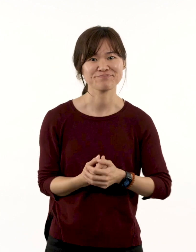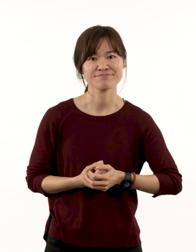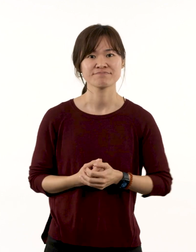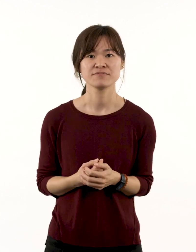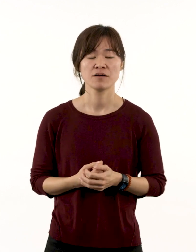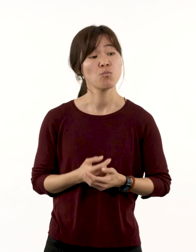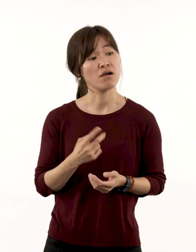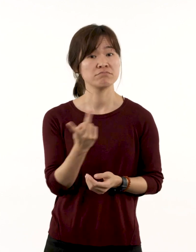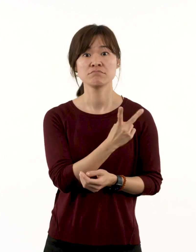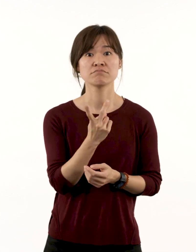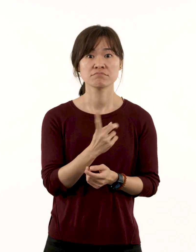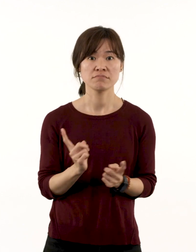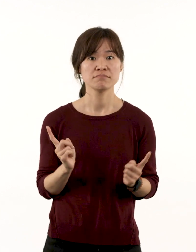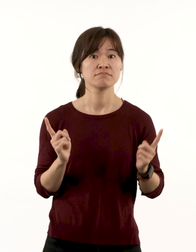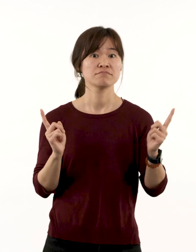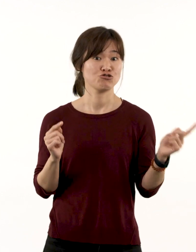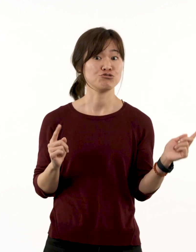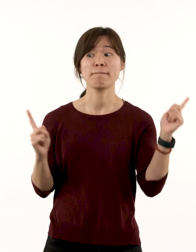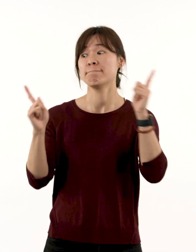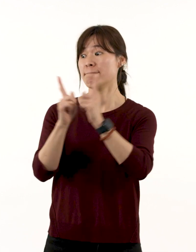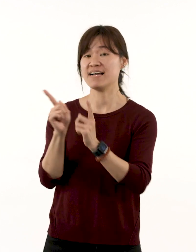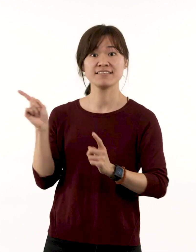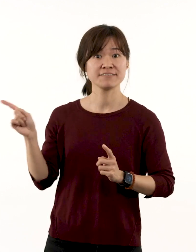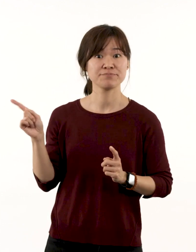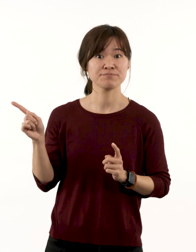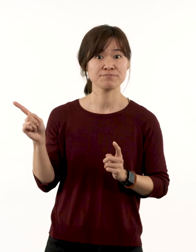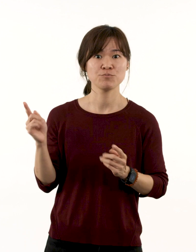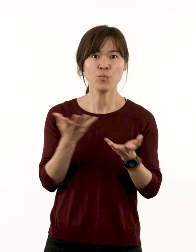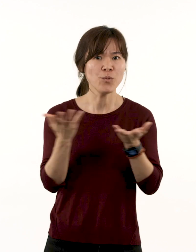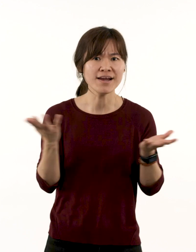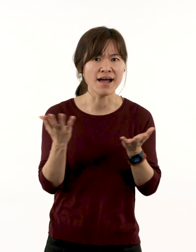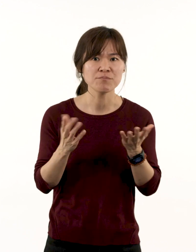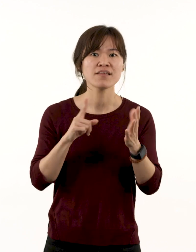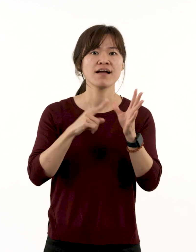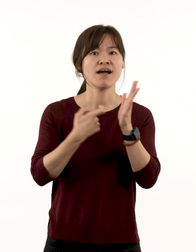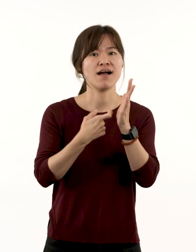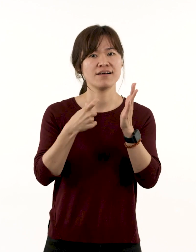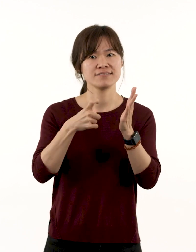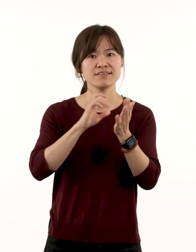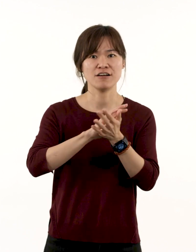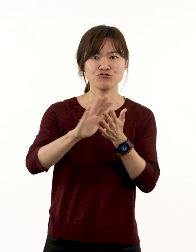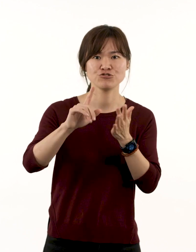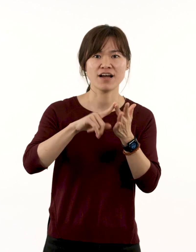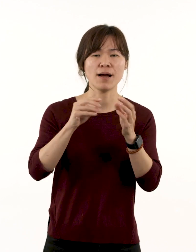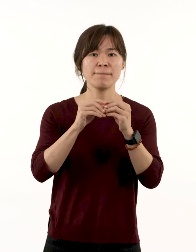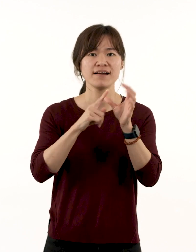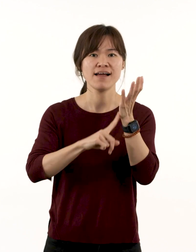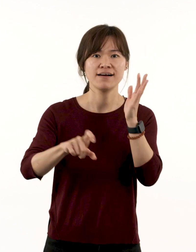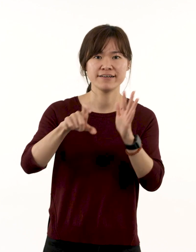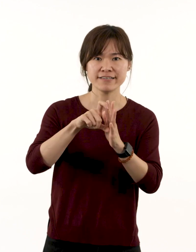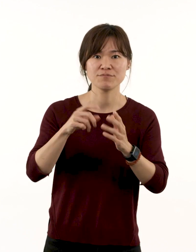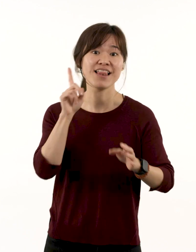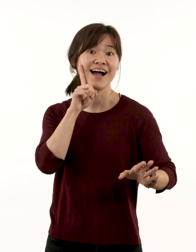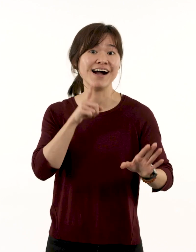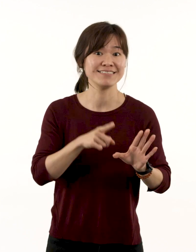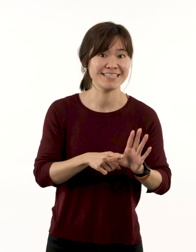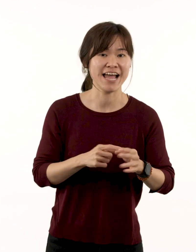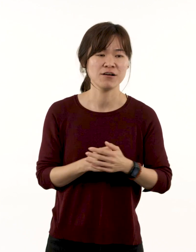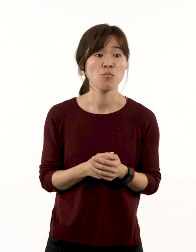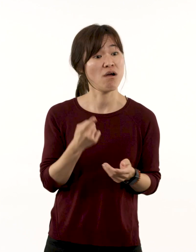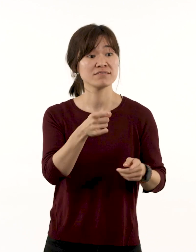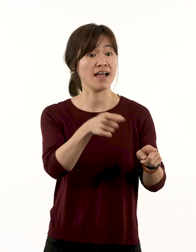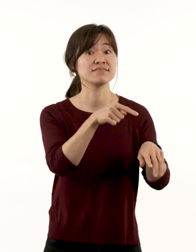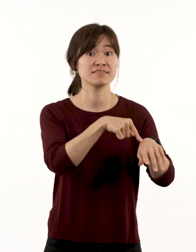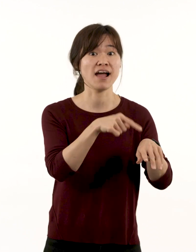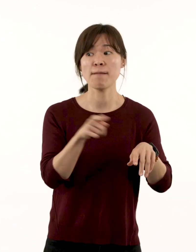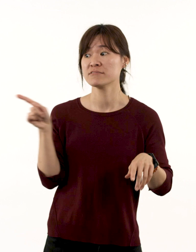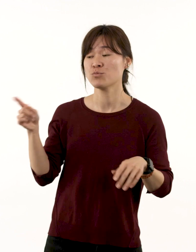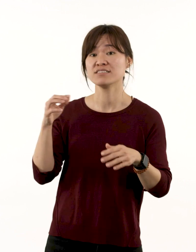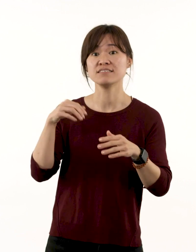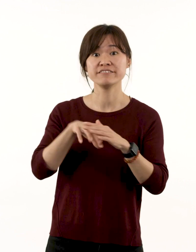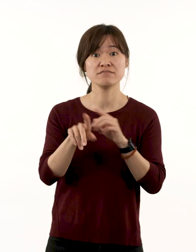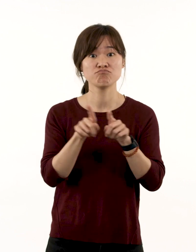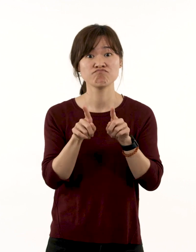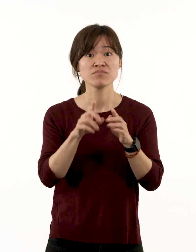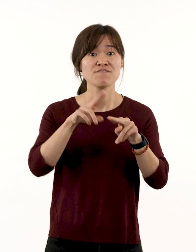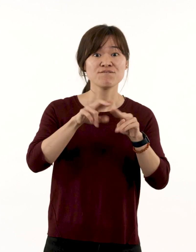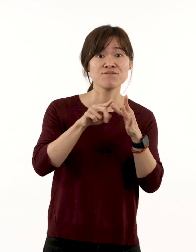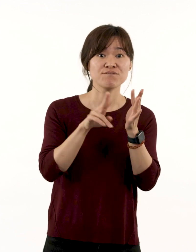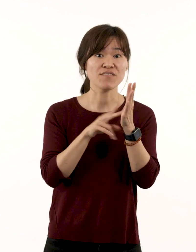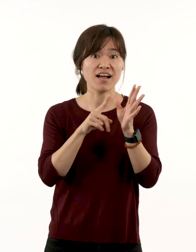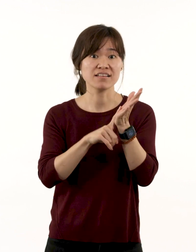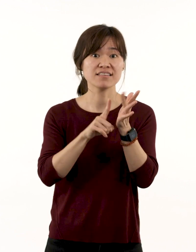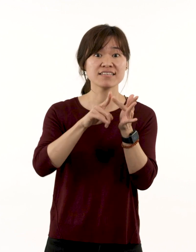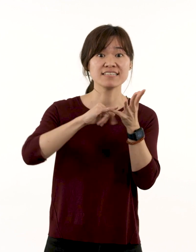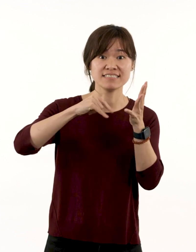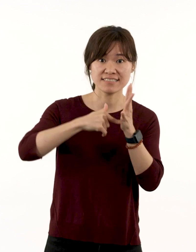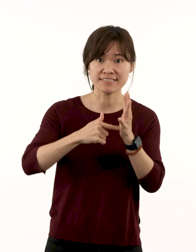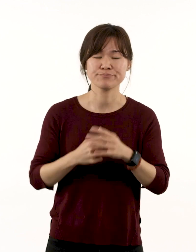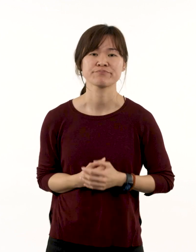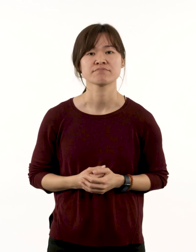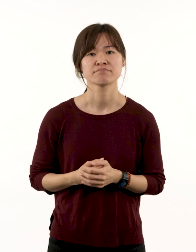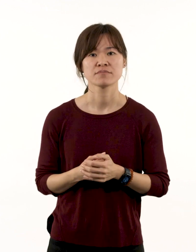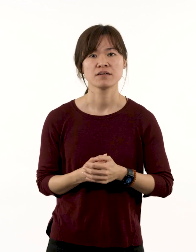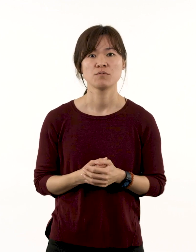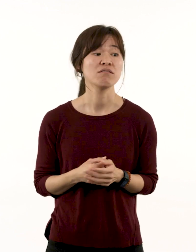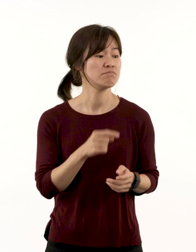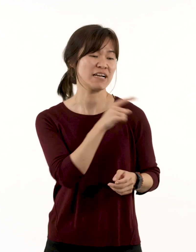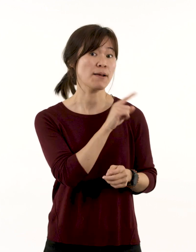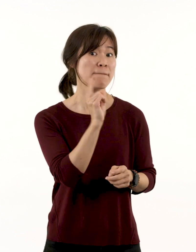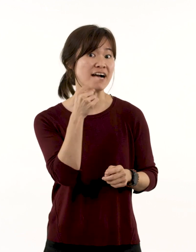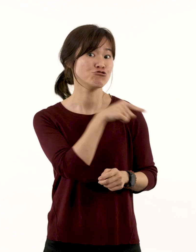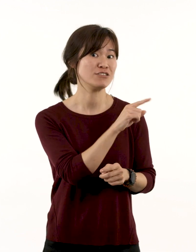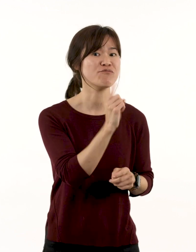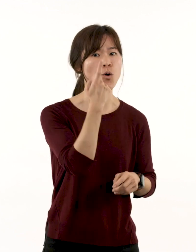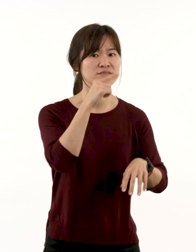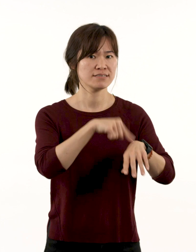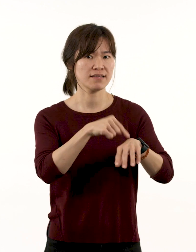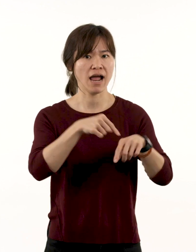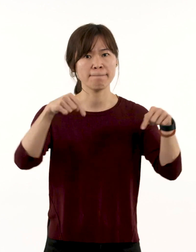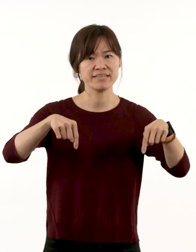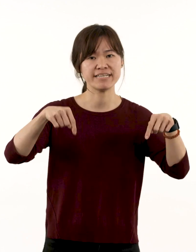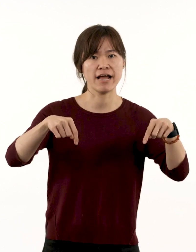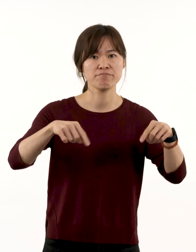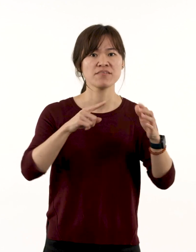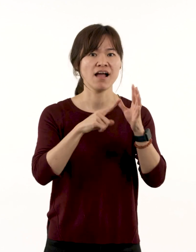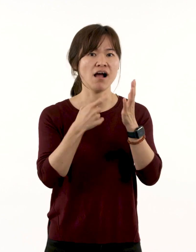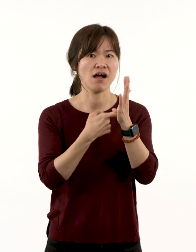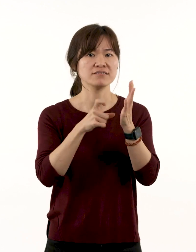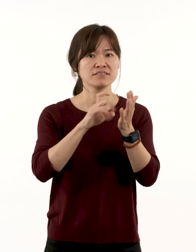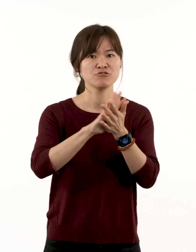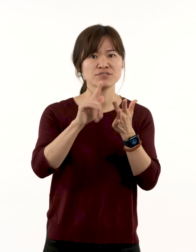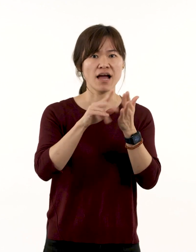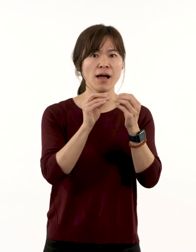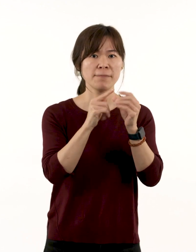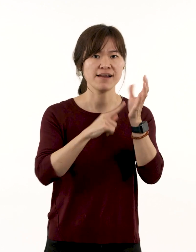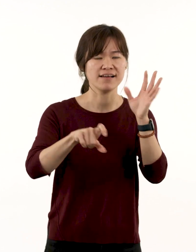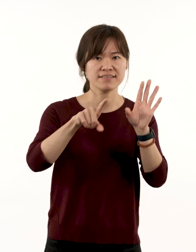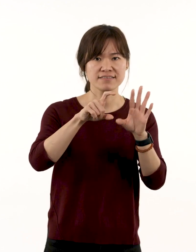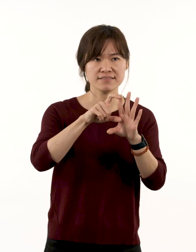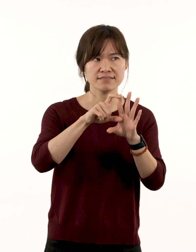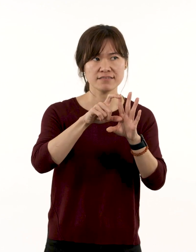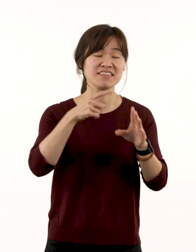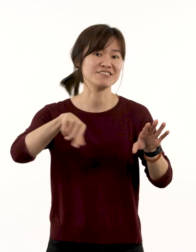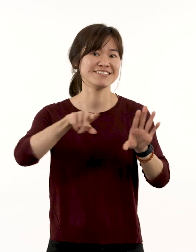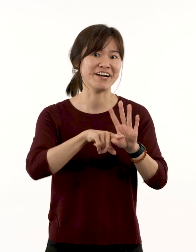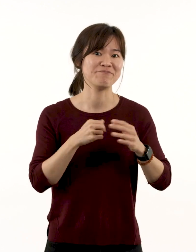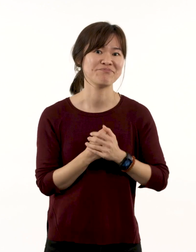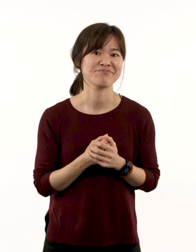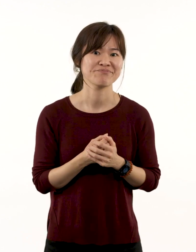‘I met Moz at last year’s Archibald, in which he was a finalist,’ says Ruth, who makes her own Archibald debut this year.